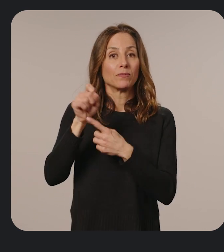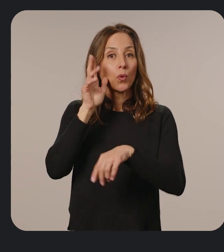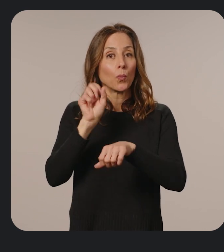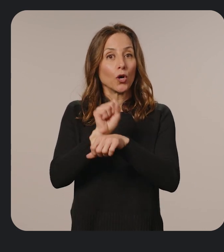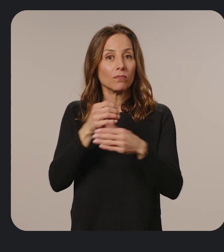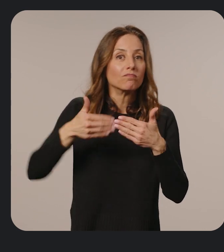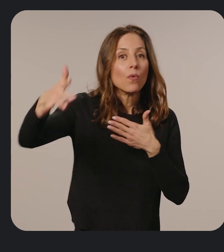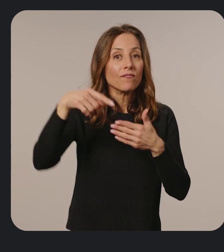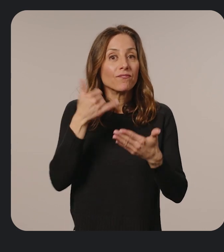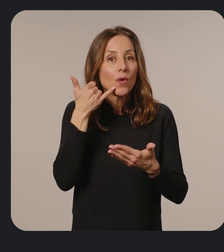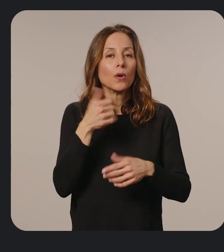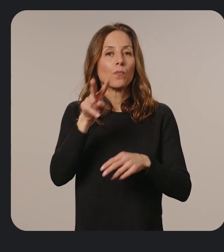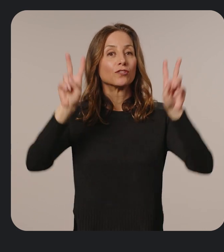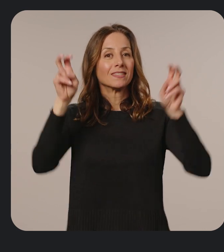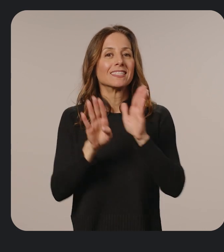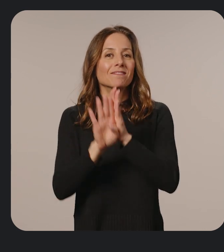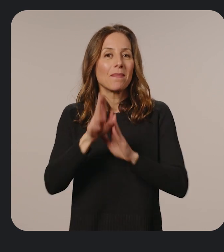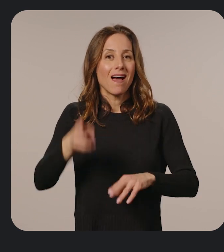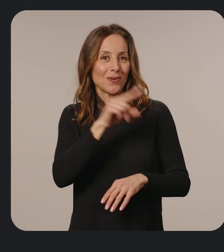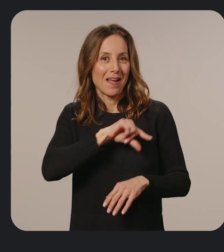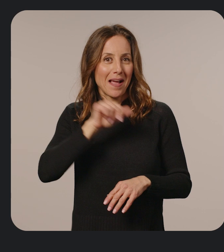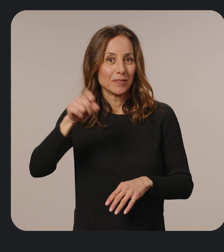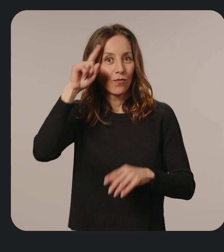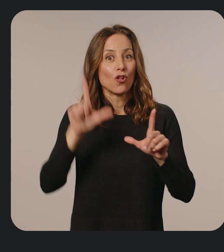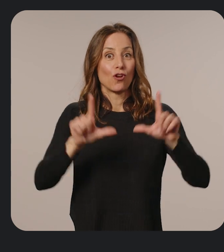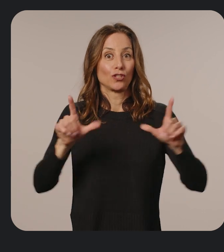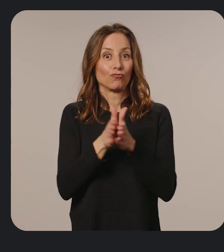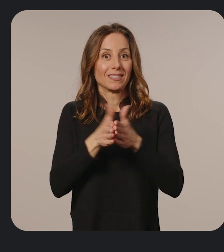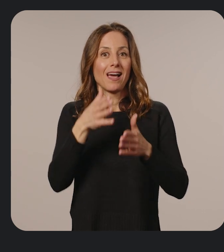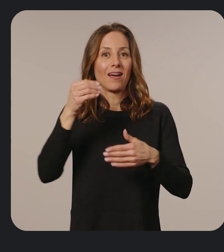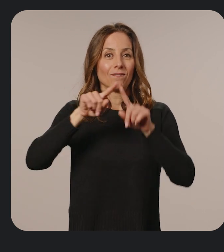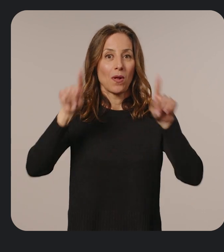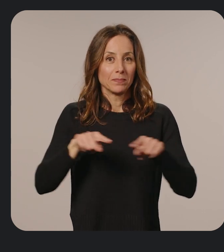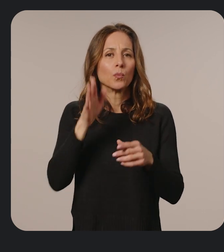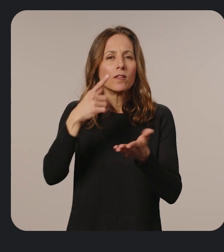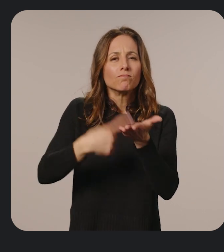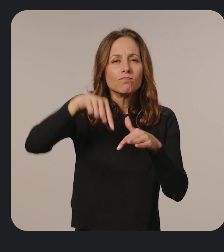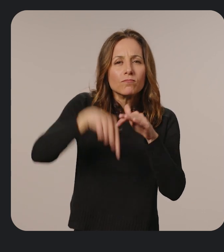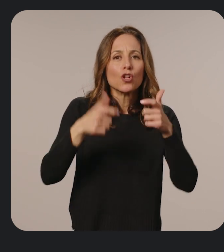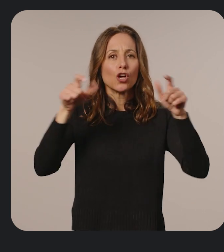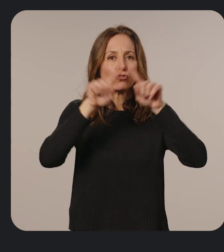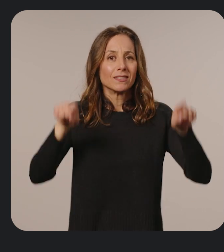beyond the phone, watch Developing High-quality Apps for Large Screens and Foldables, which goes deeper into large screen support, improving your user